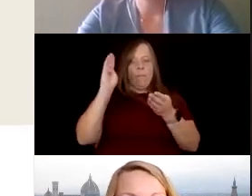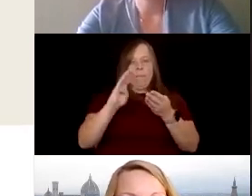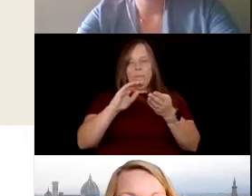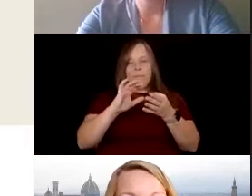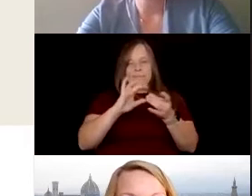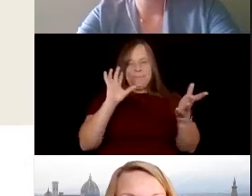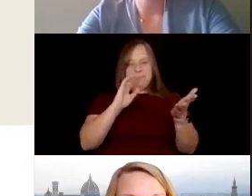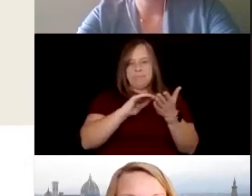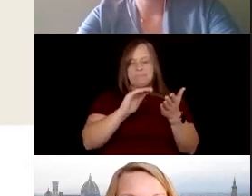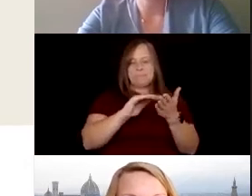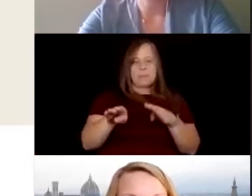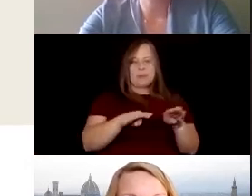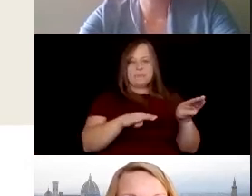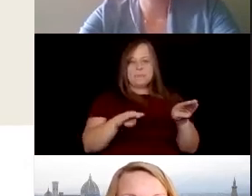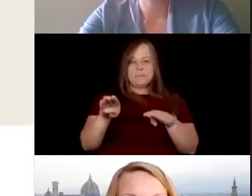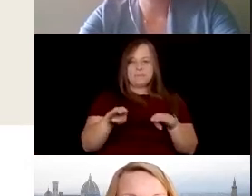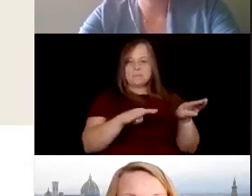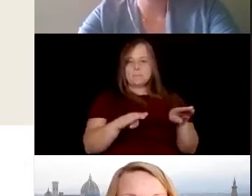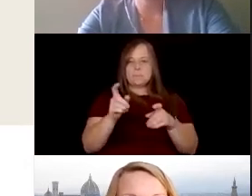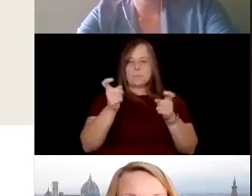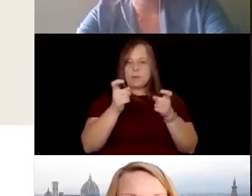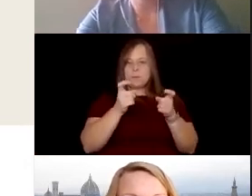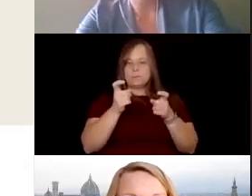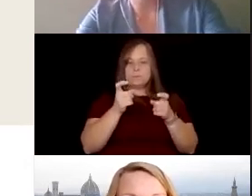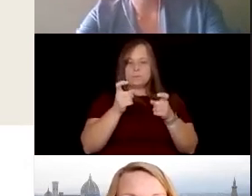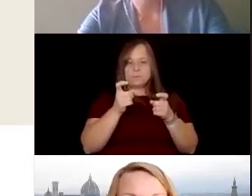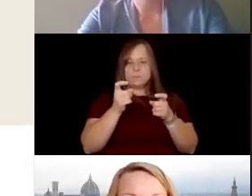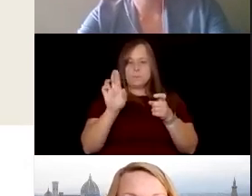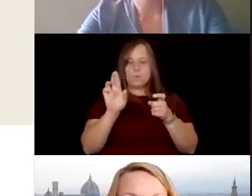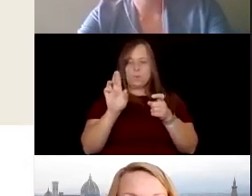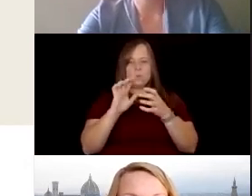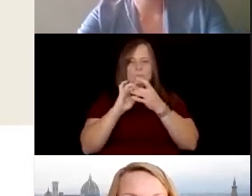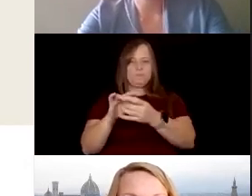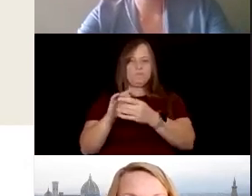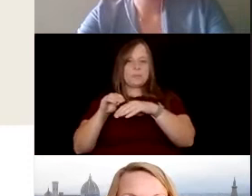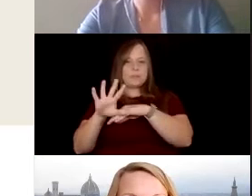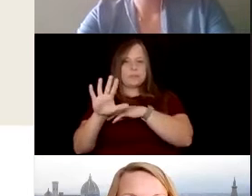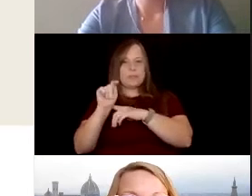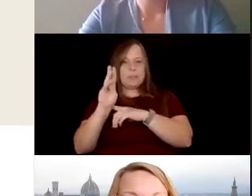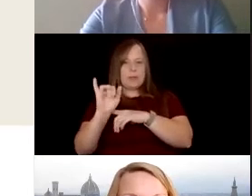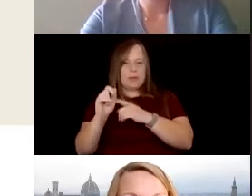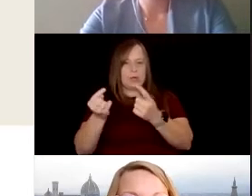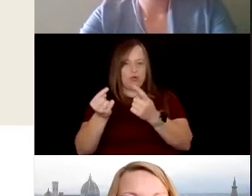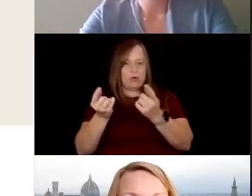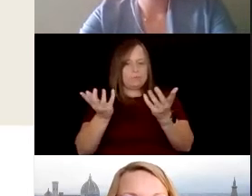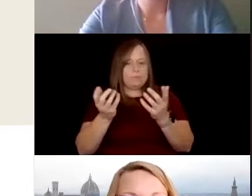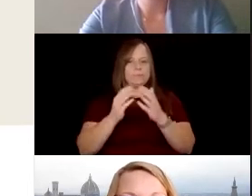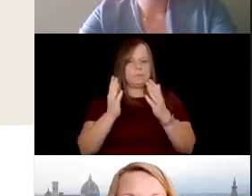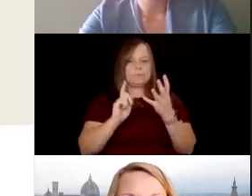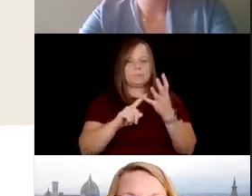So was your behavior fully within your control or was your behavior influenced by your injury? And then if the condition or experience